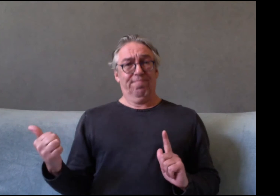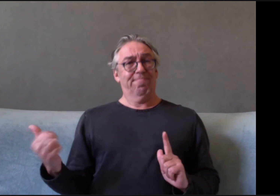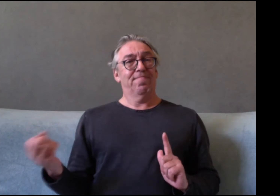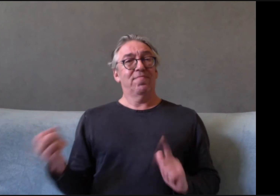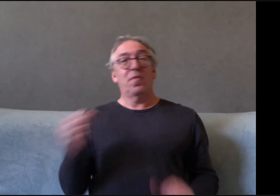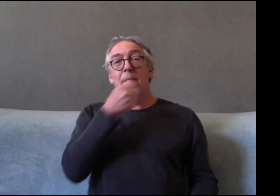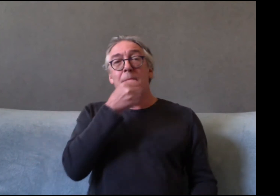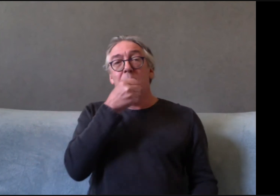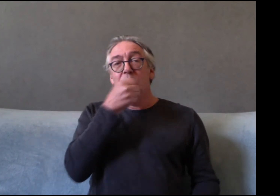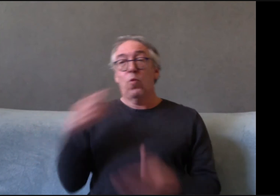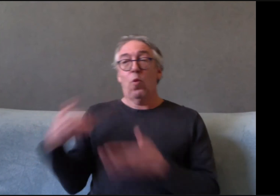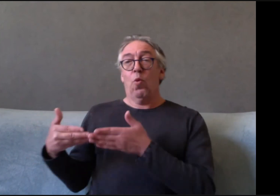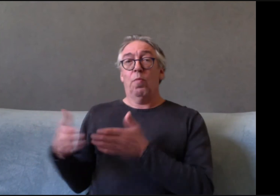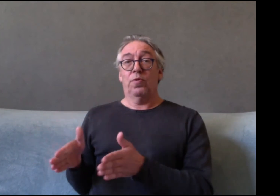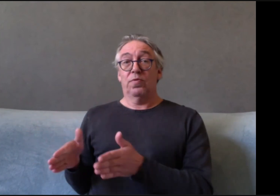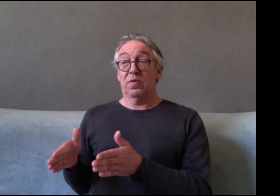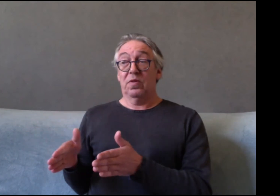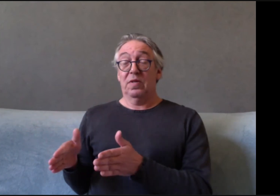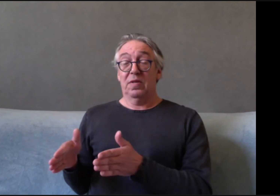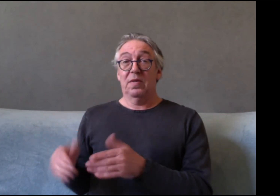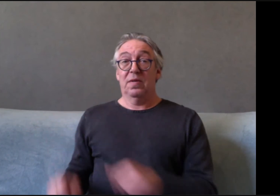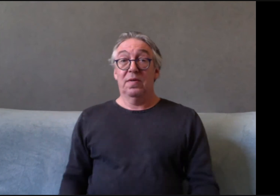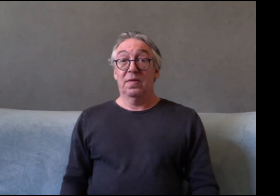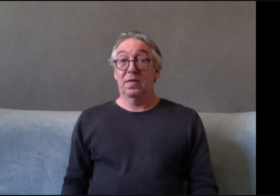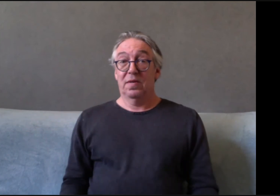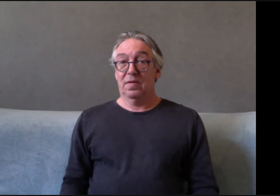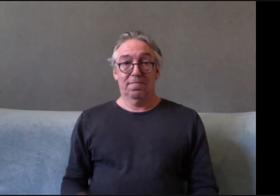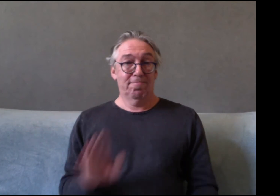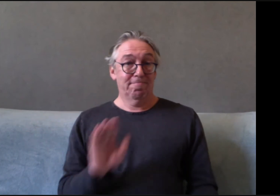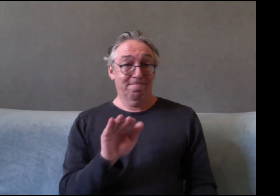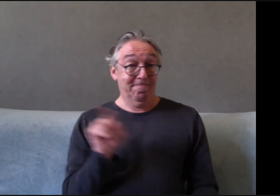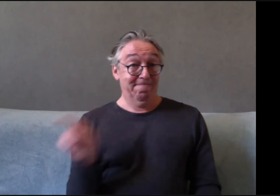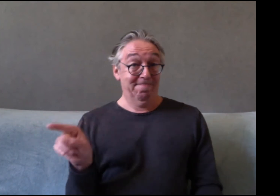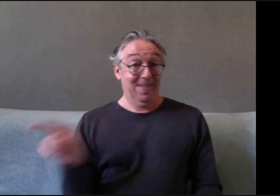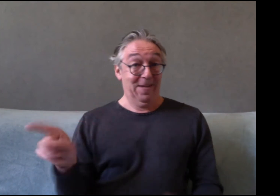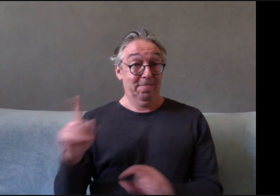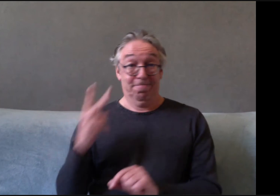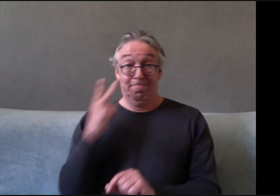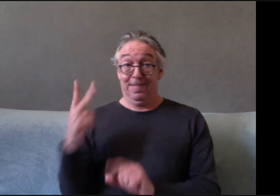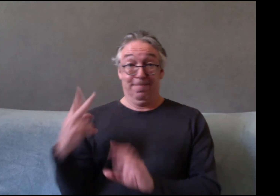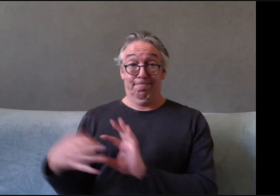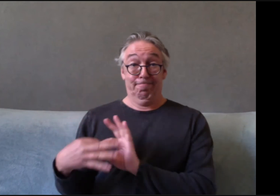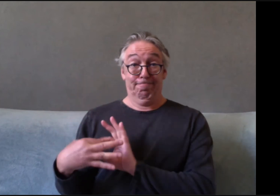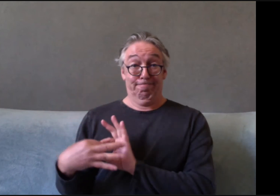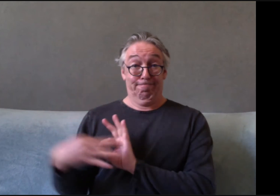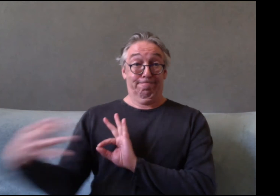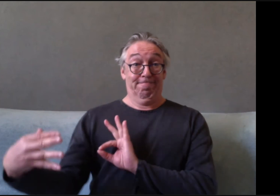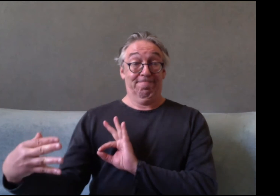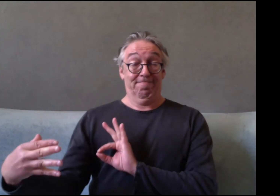Also to log in, I can't see him on the participants, sorry.